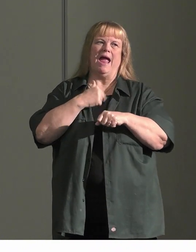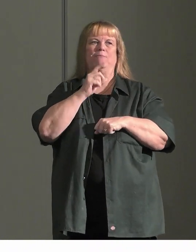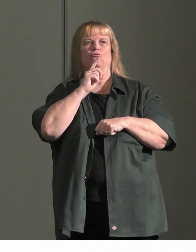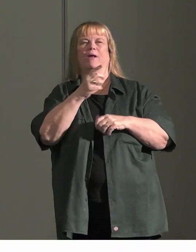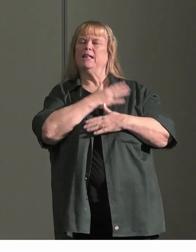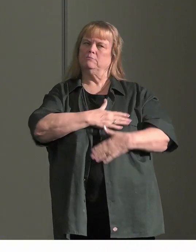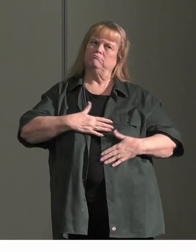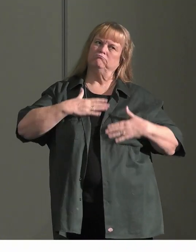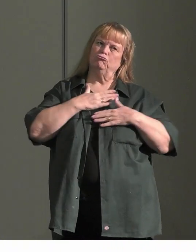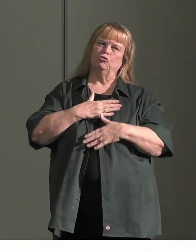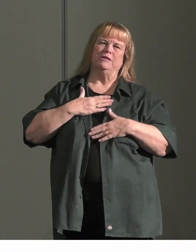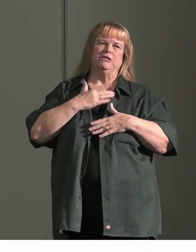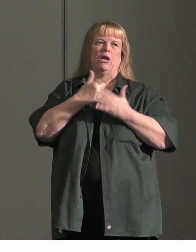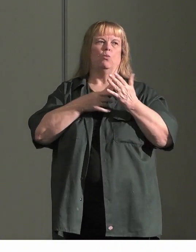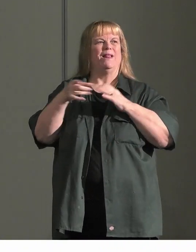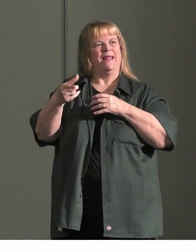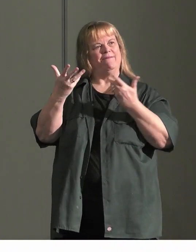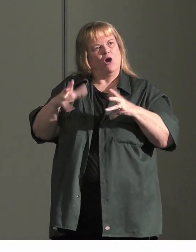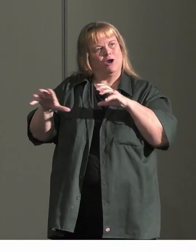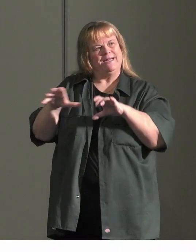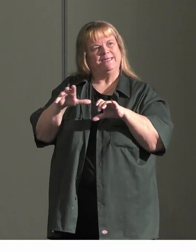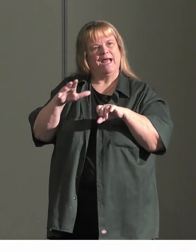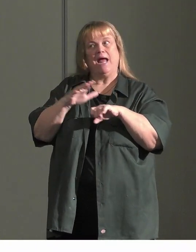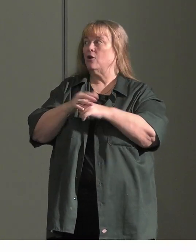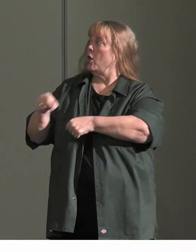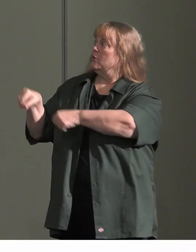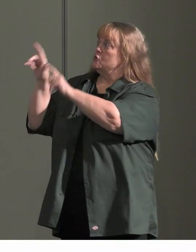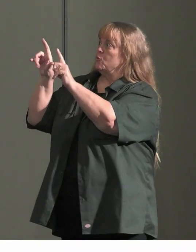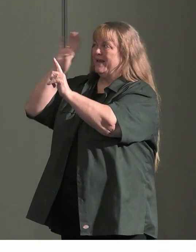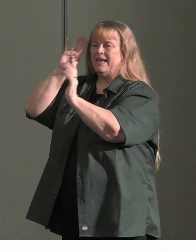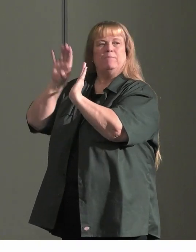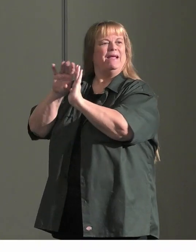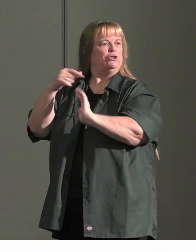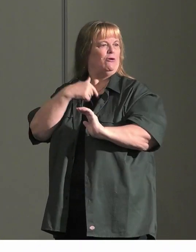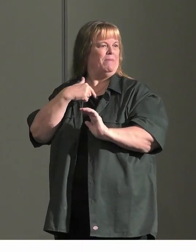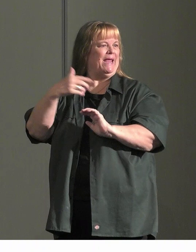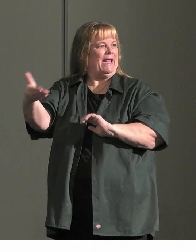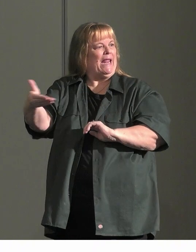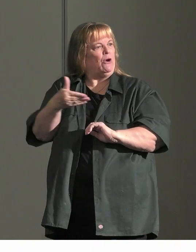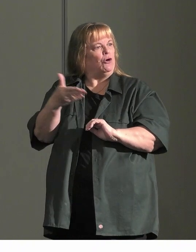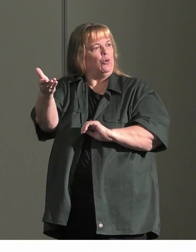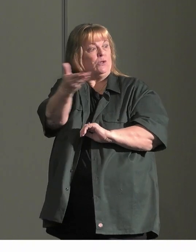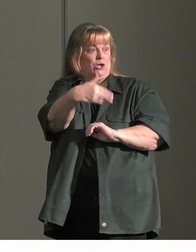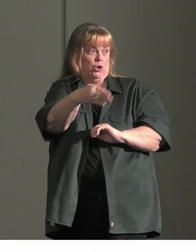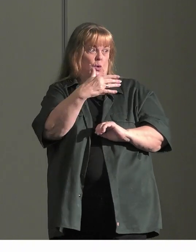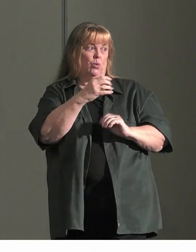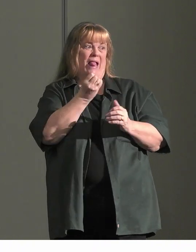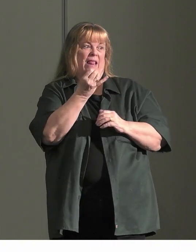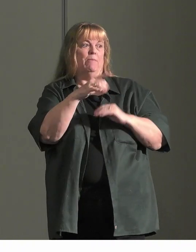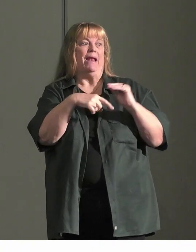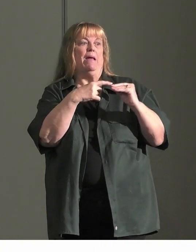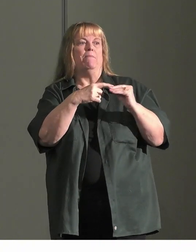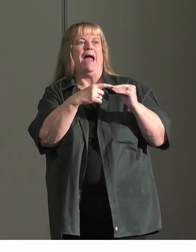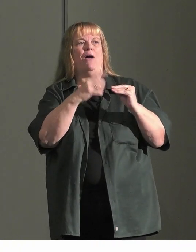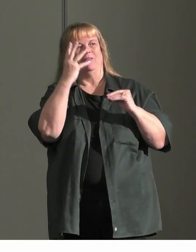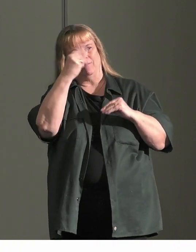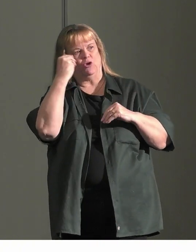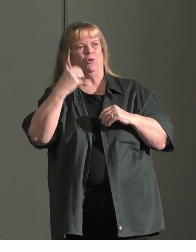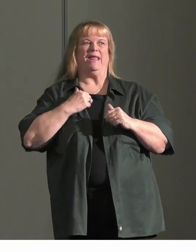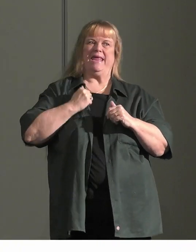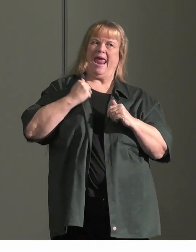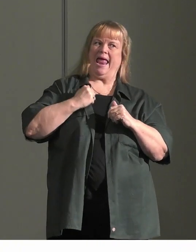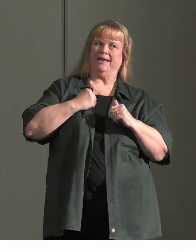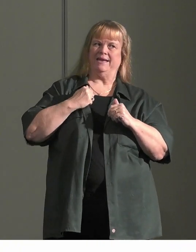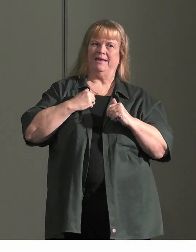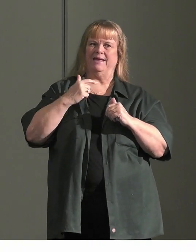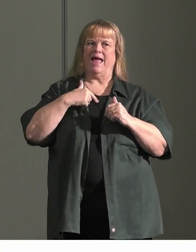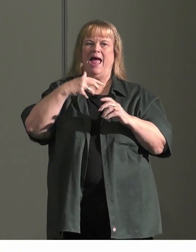appreciative what they did. There is a photo of my for the beauty of Canada. I'm situated in front